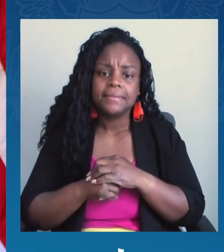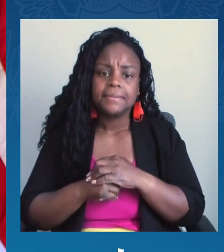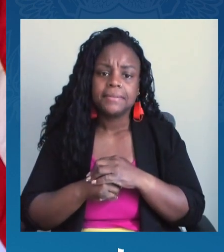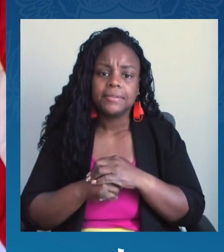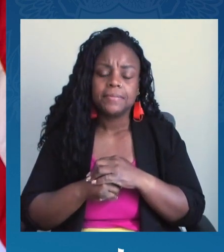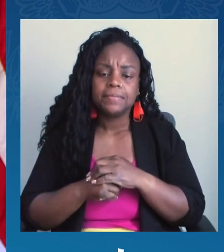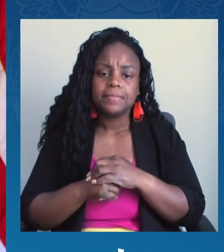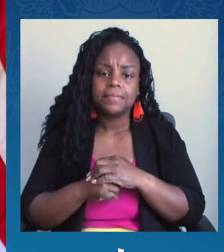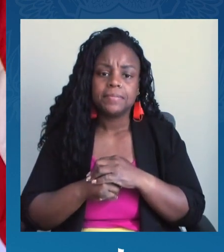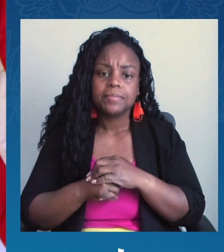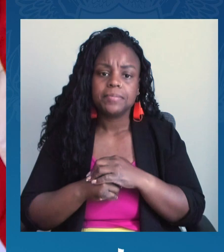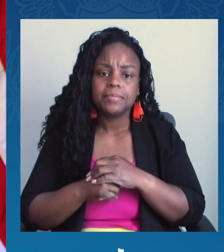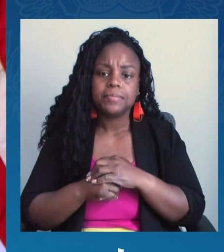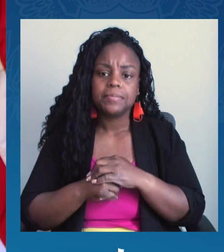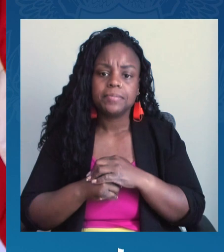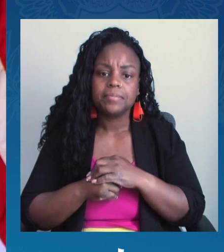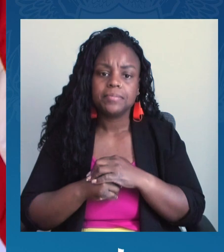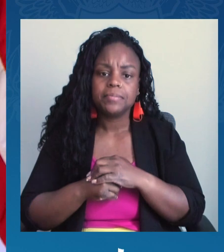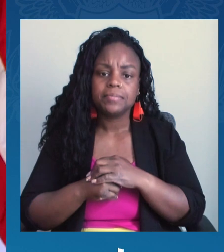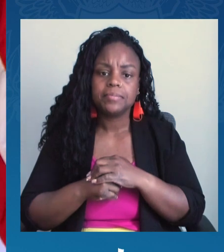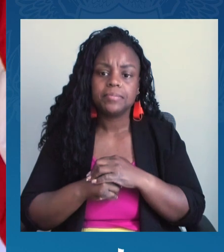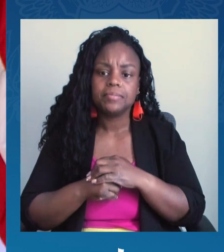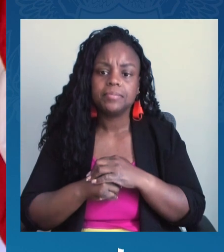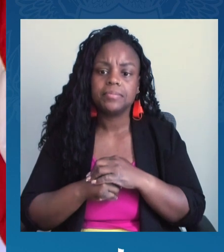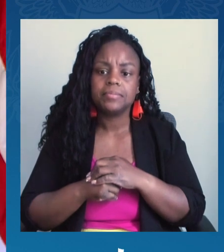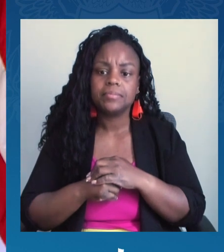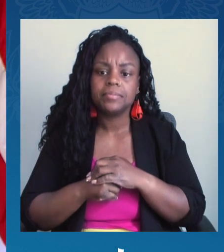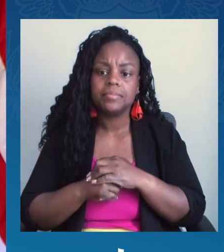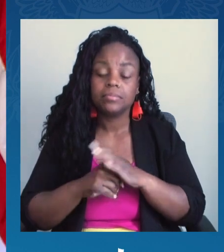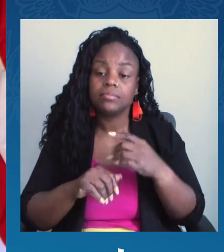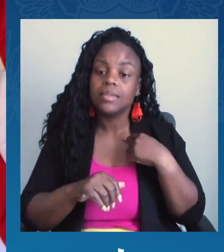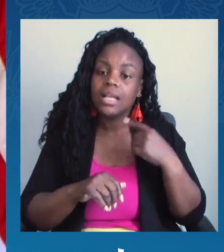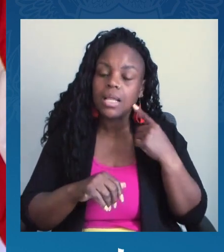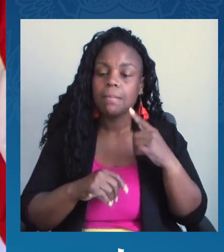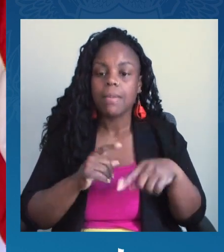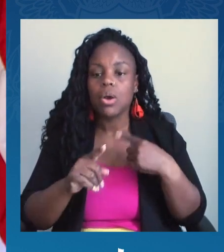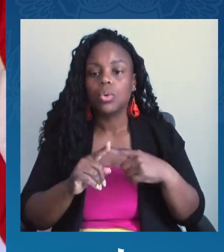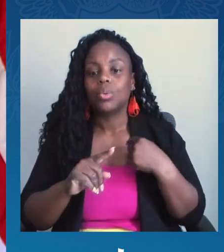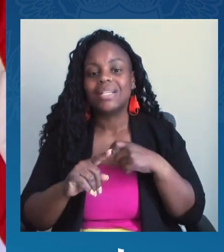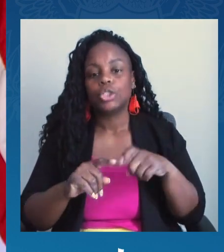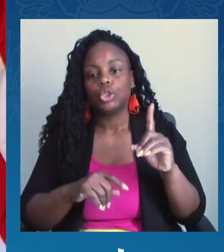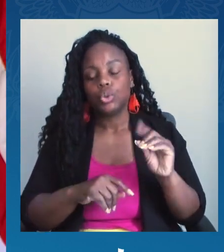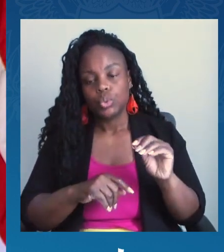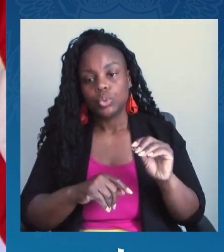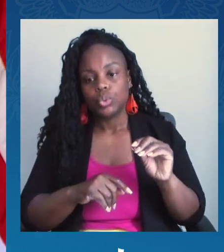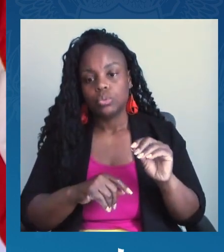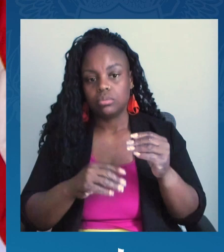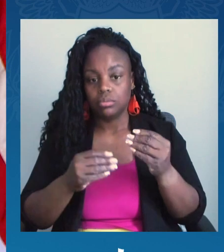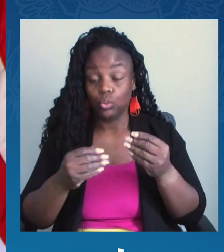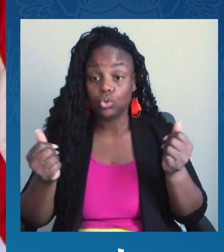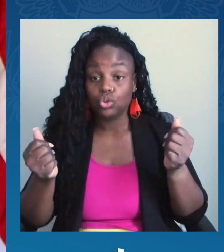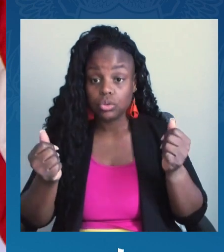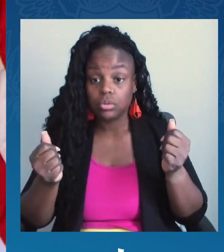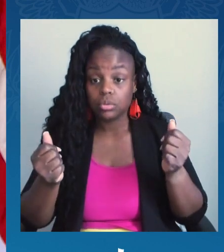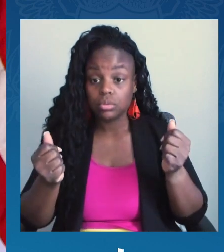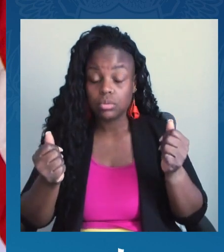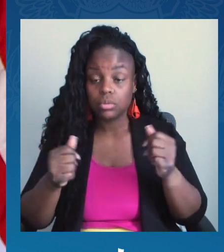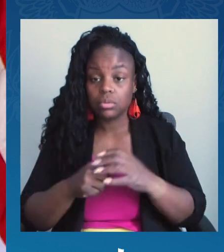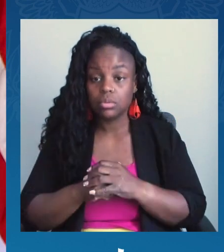So when I think about what we need to do to address mayor and what ultimately does so often fall